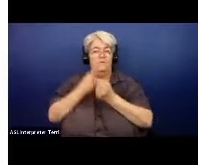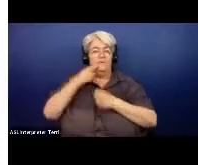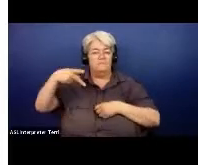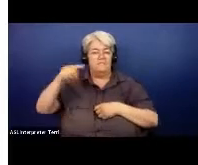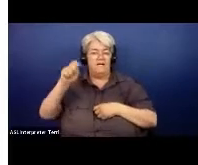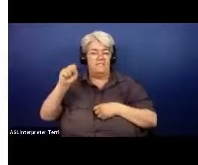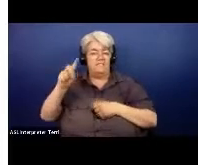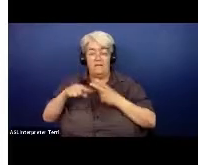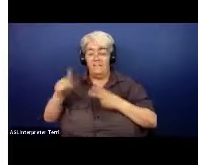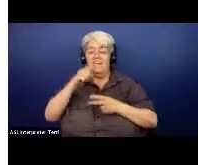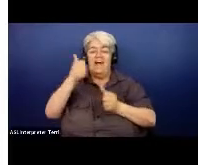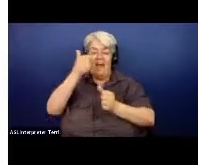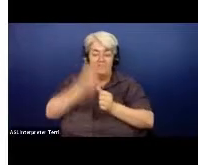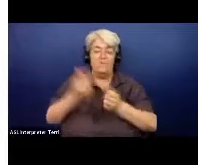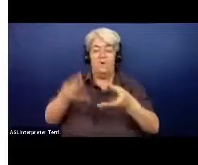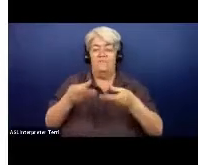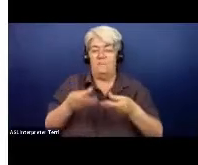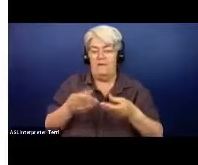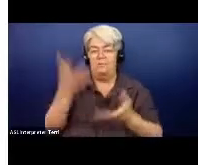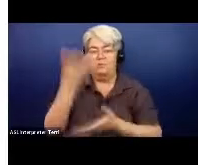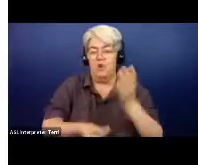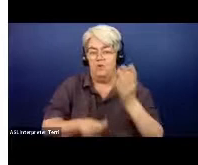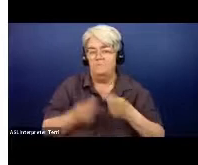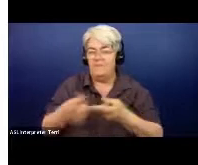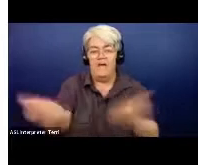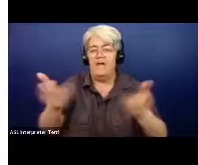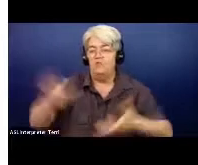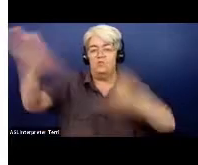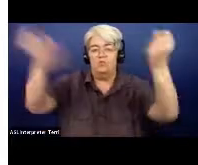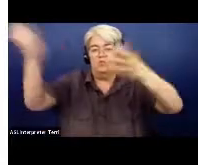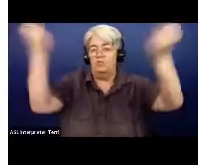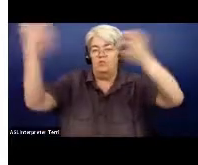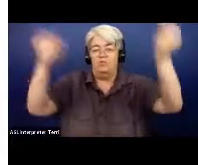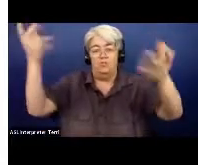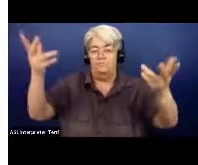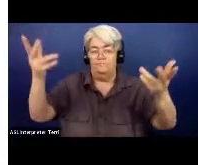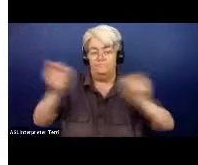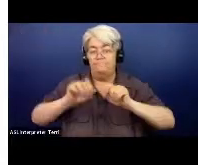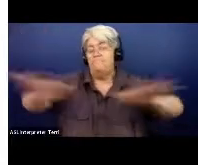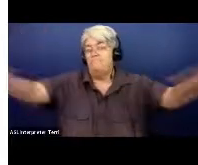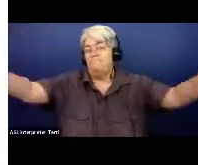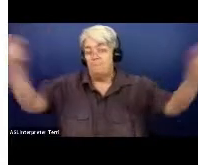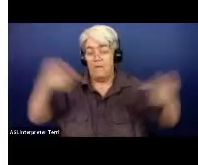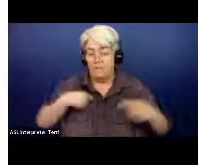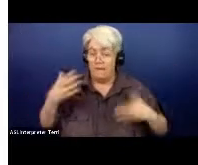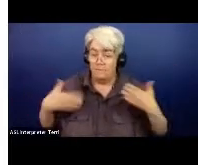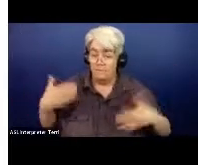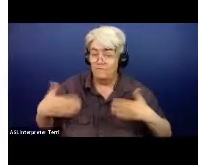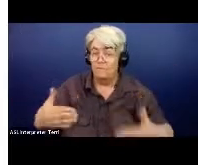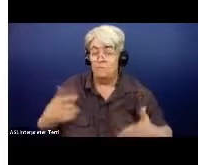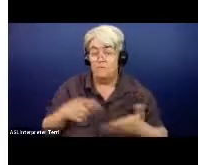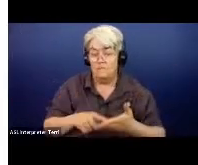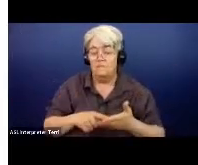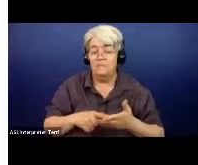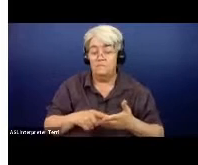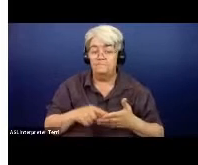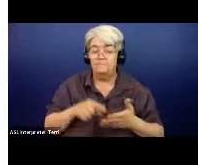one of the packets was gone. As I moved forward with it, I ended up that law came into being.